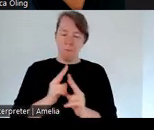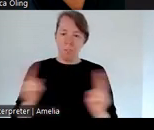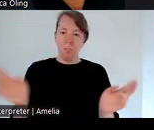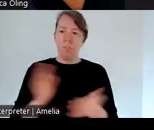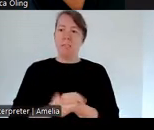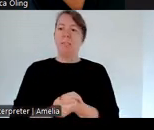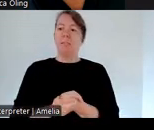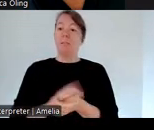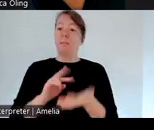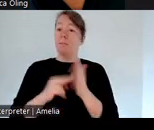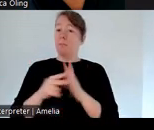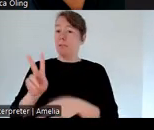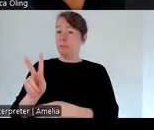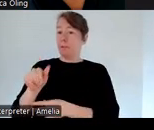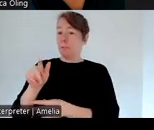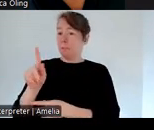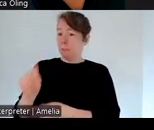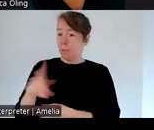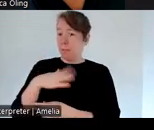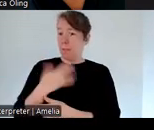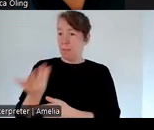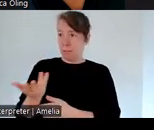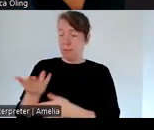though they don't do as much with sharing any sort of evaluation of the VPAT.